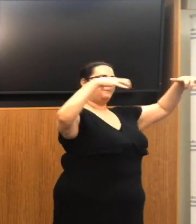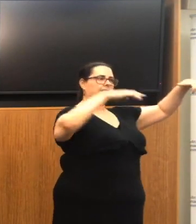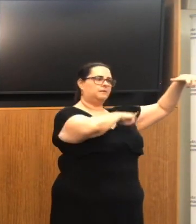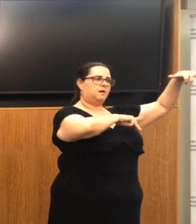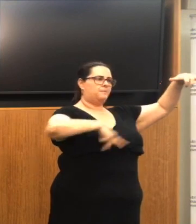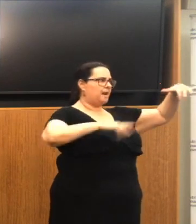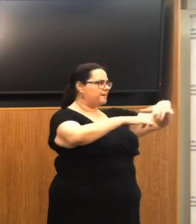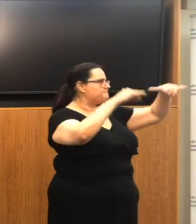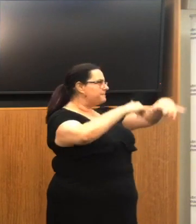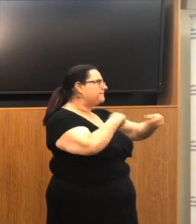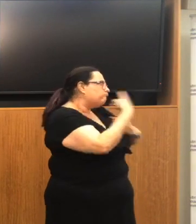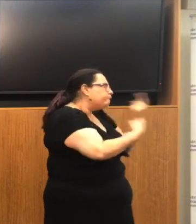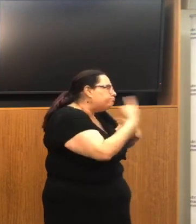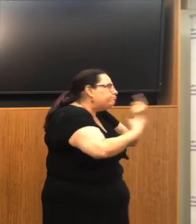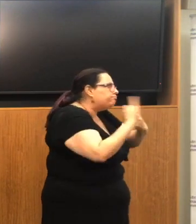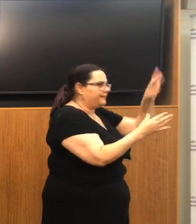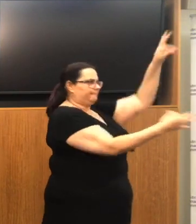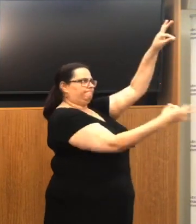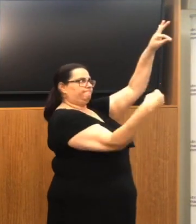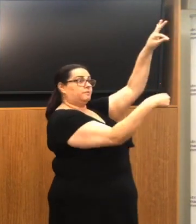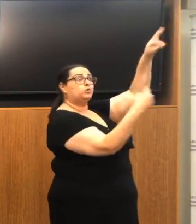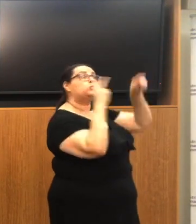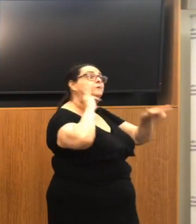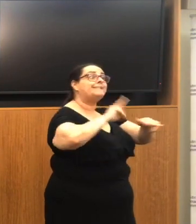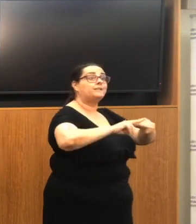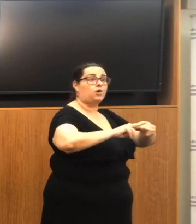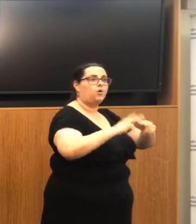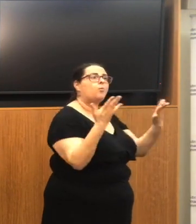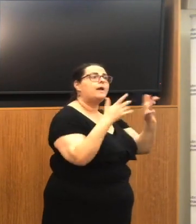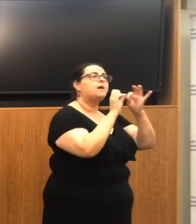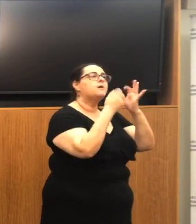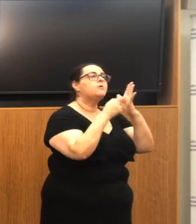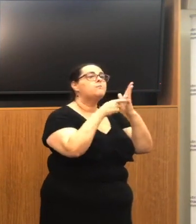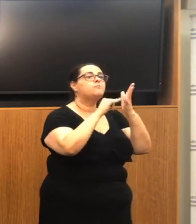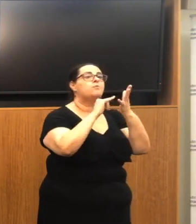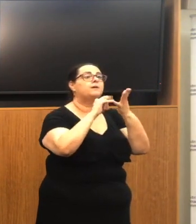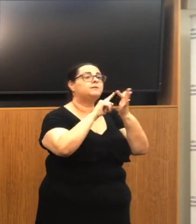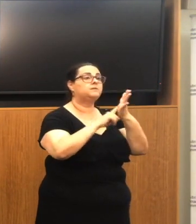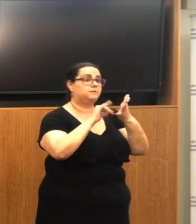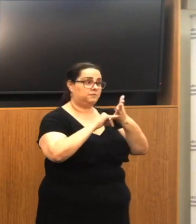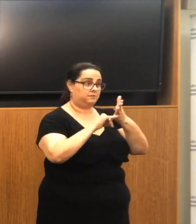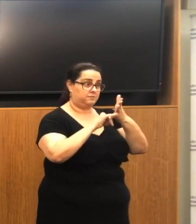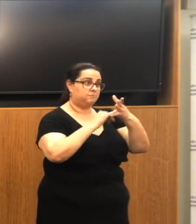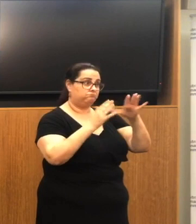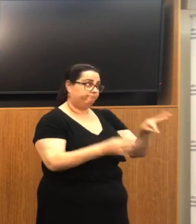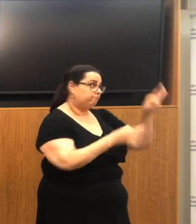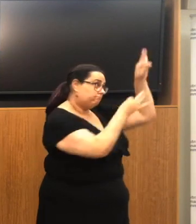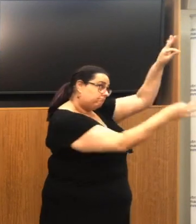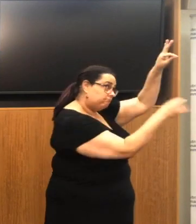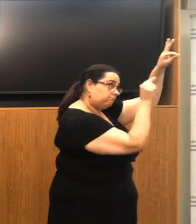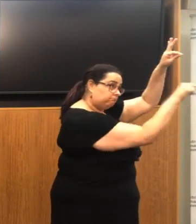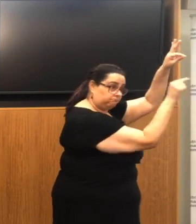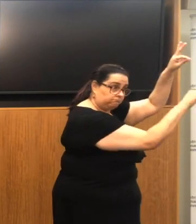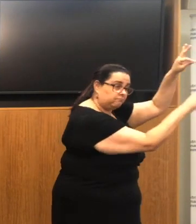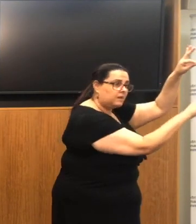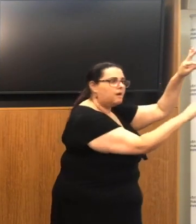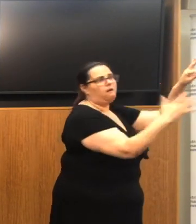exactly two years ago in Brussles. And we were fortunate that the commissioner,